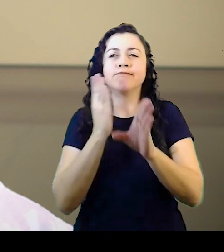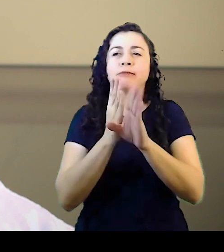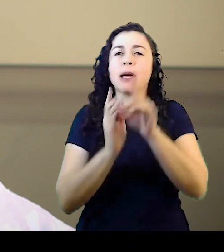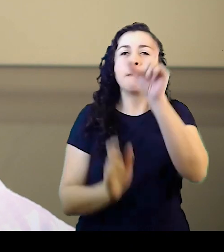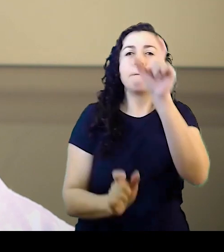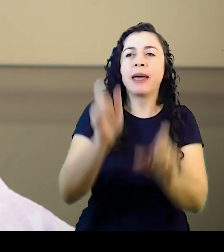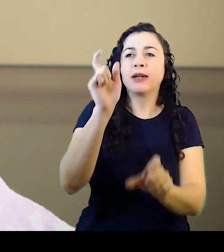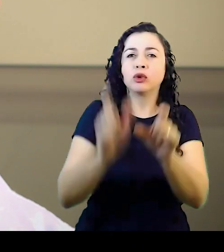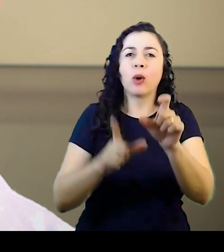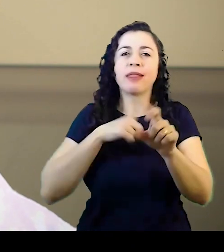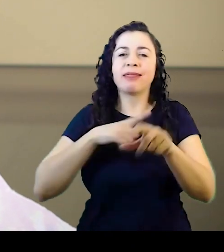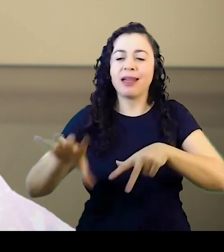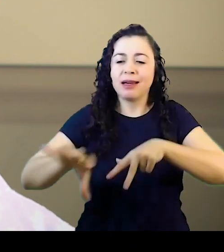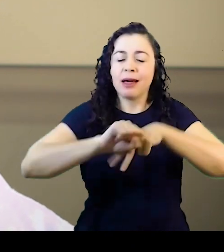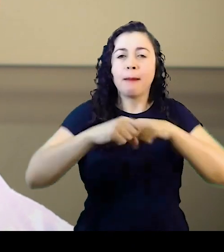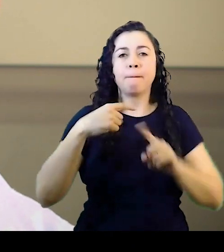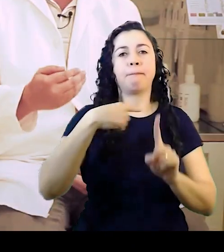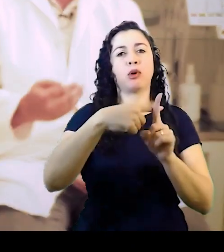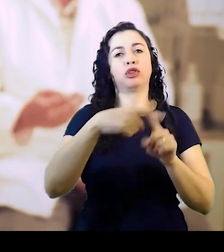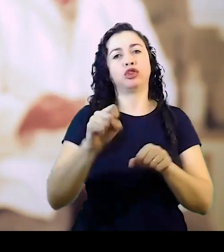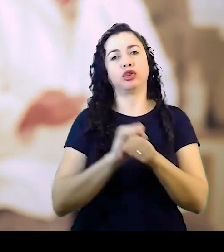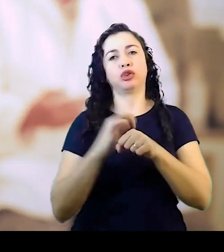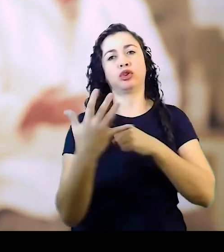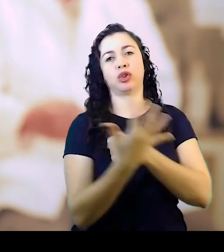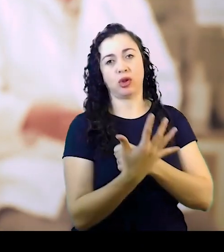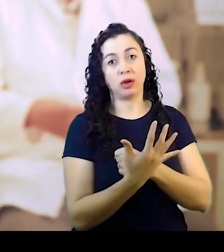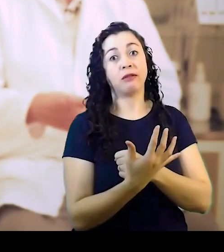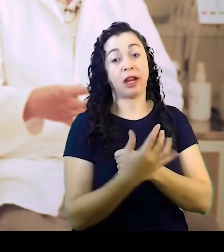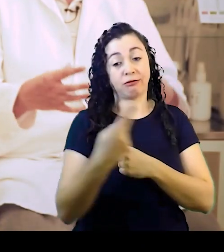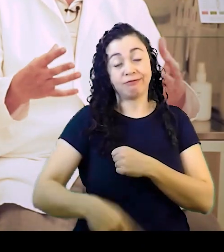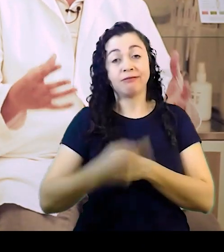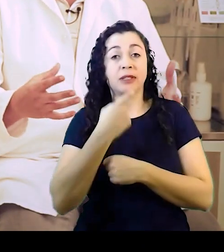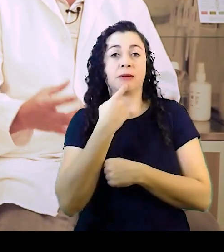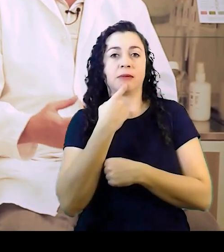of positive cases for Sasr-Cov-2 in Campinas. So we will have